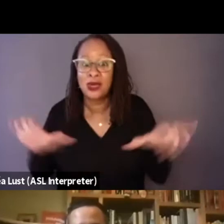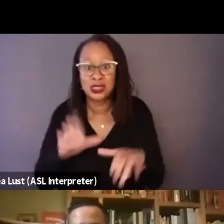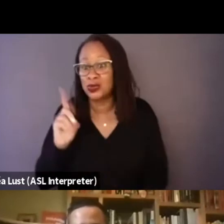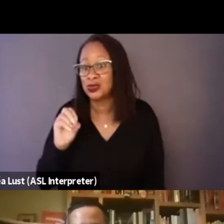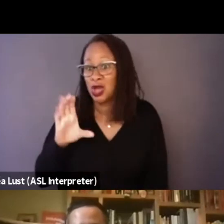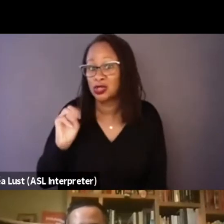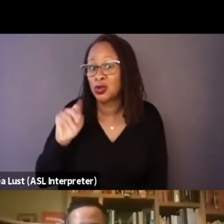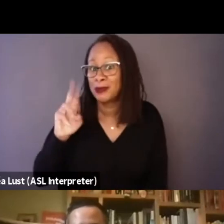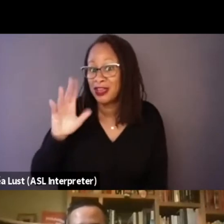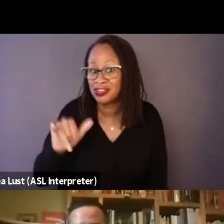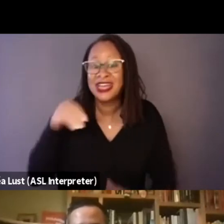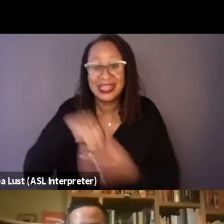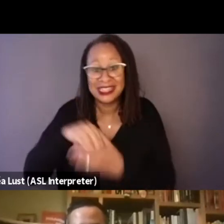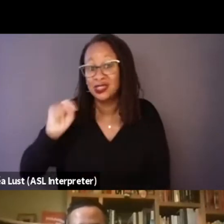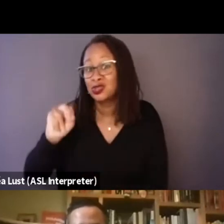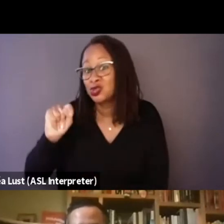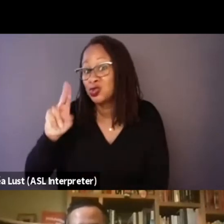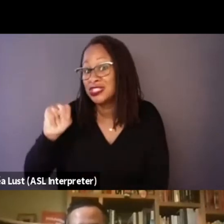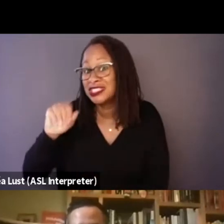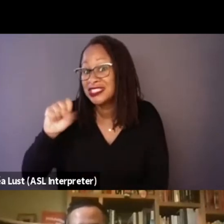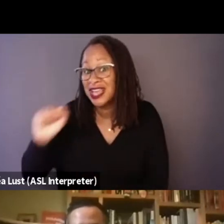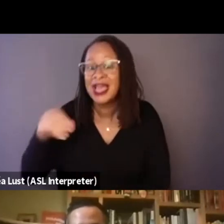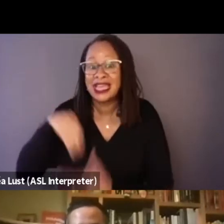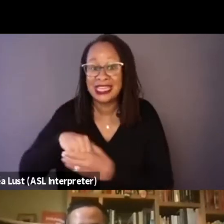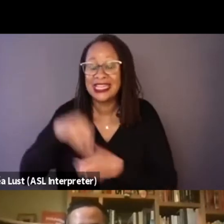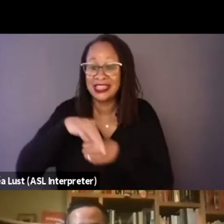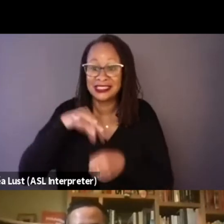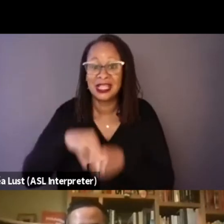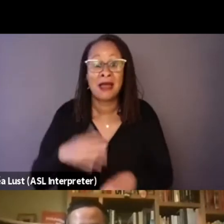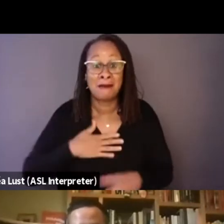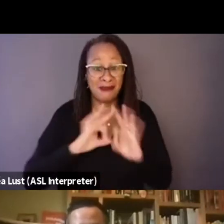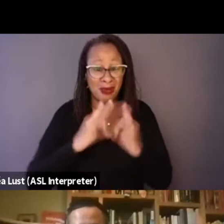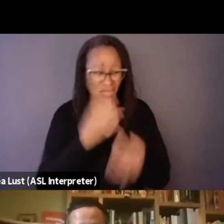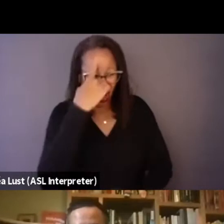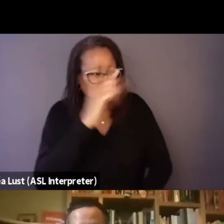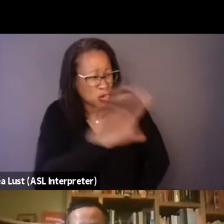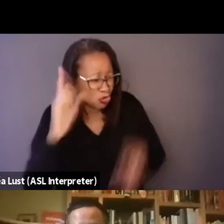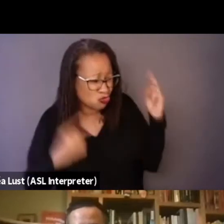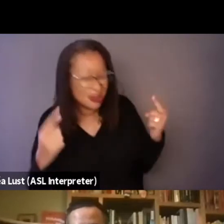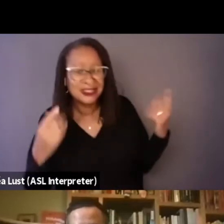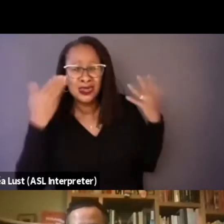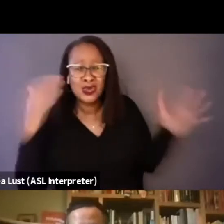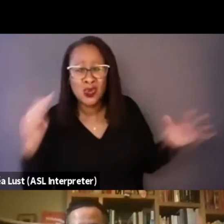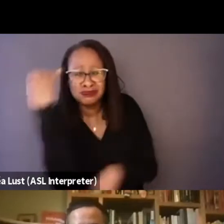in Tunisia during the election. My family thought that I was completely crazy. Like, you don't know what is going to happen,